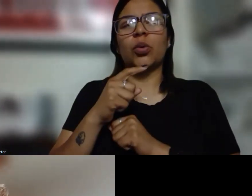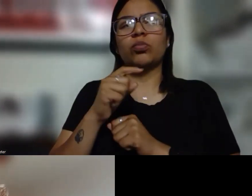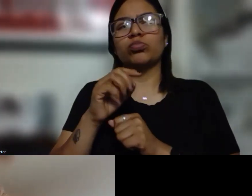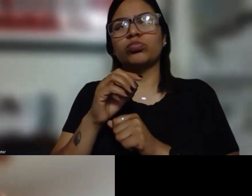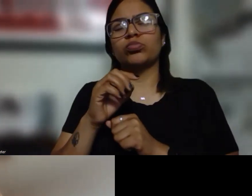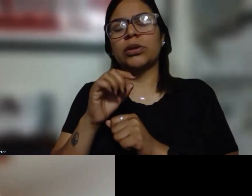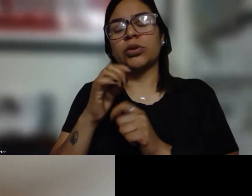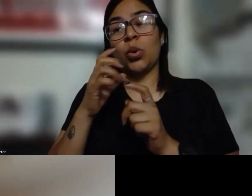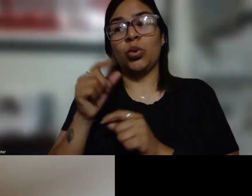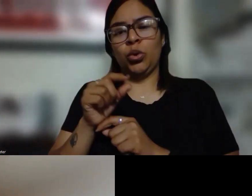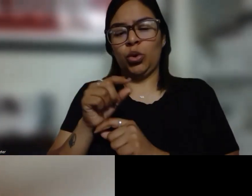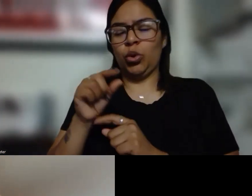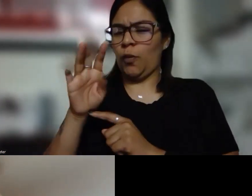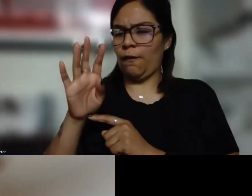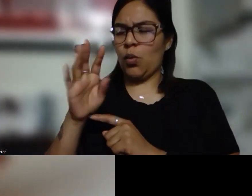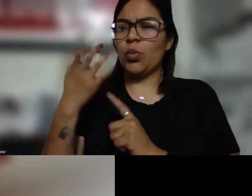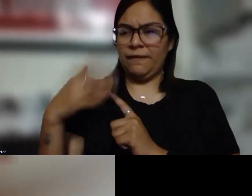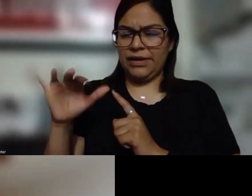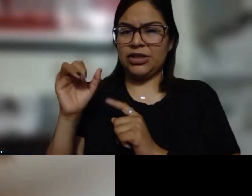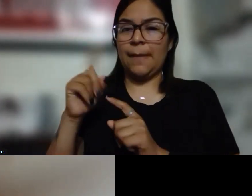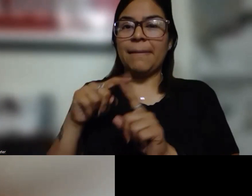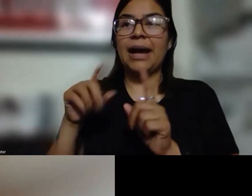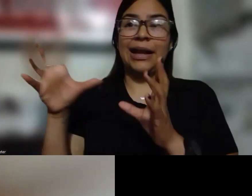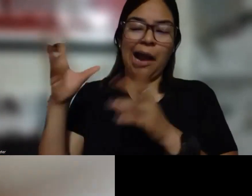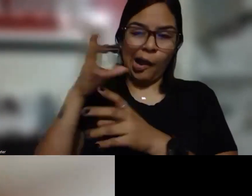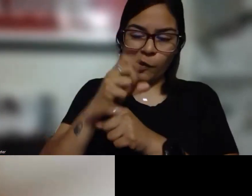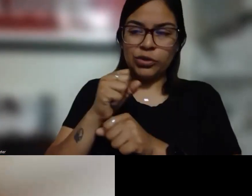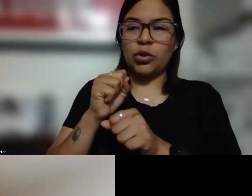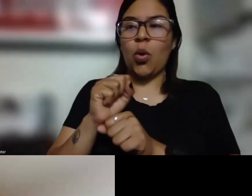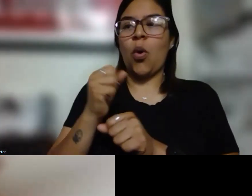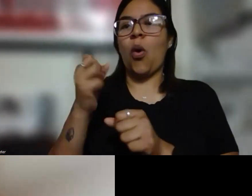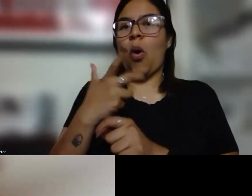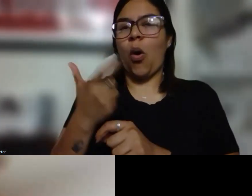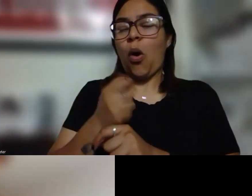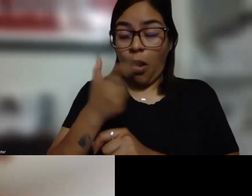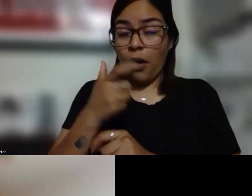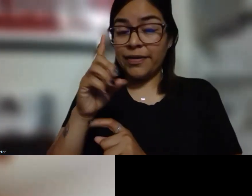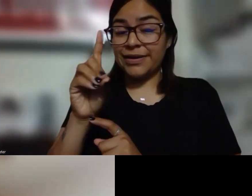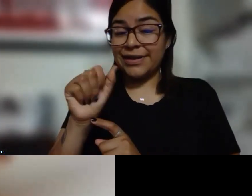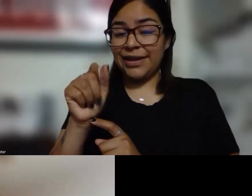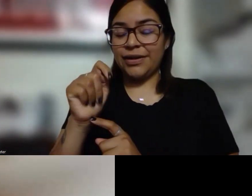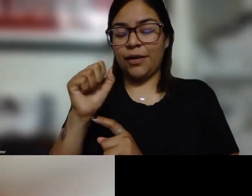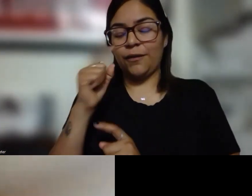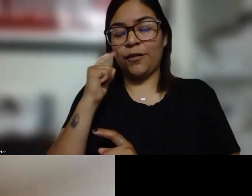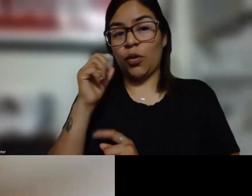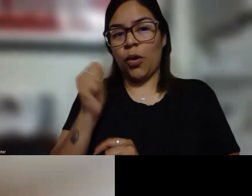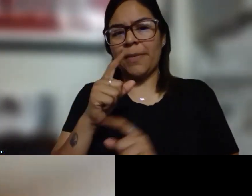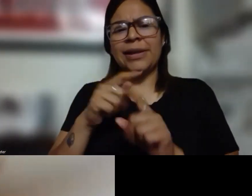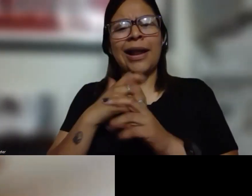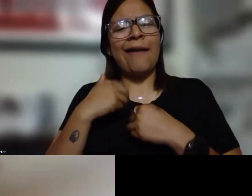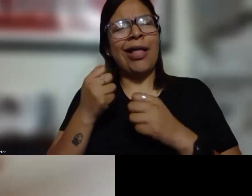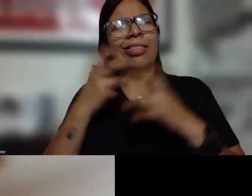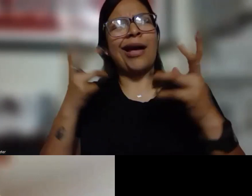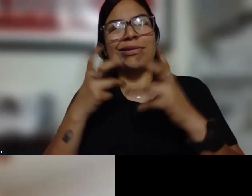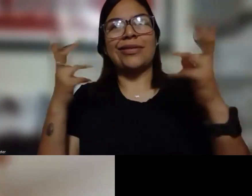Q4 but it included the data for all four quarters and um lots and lots of data so this was the first